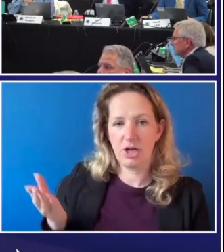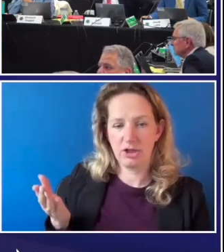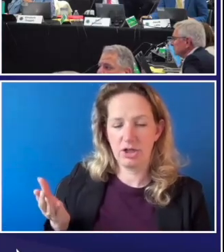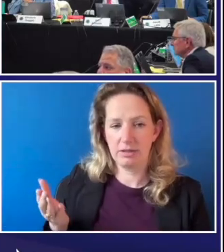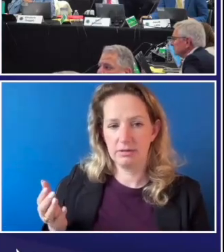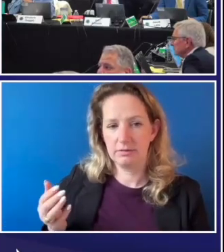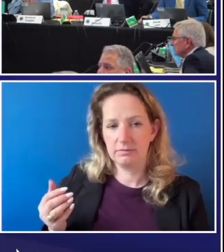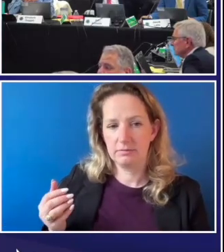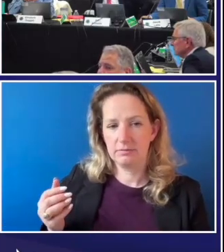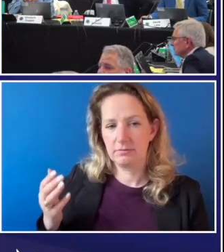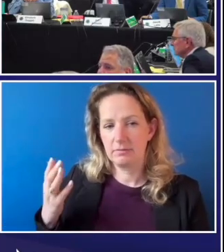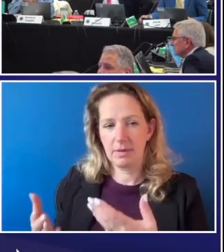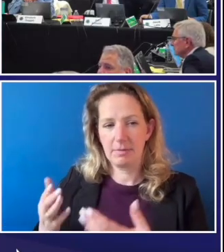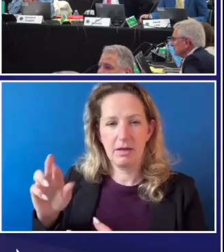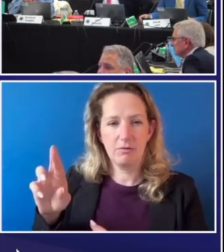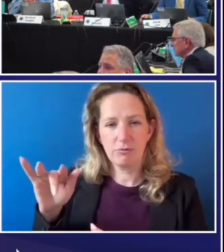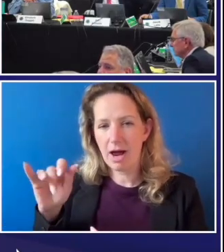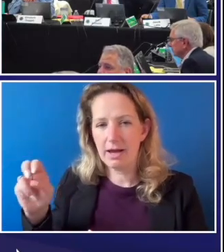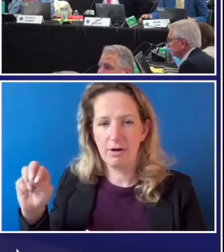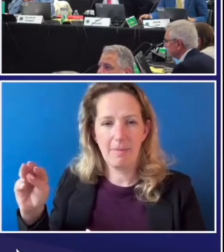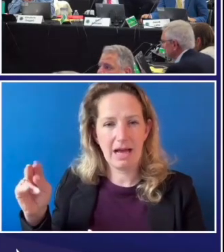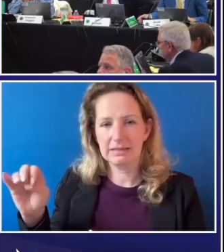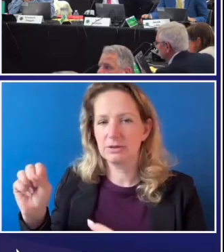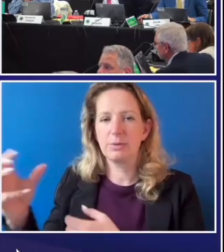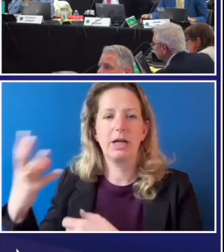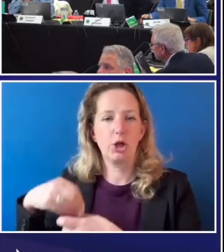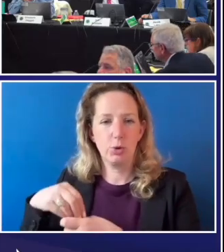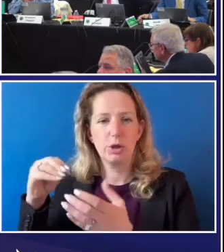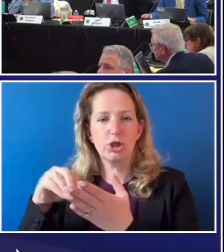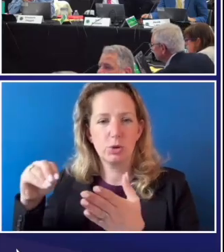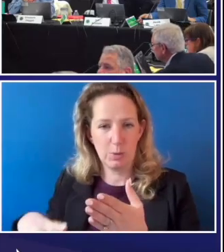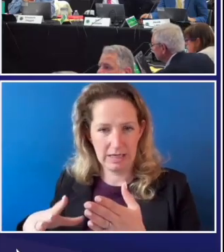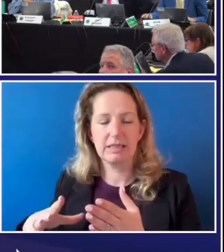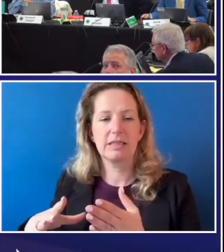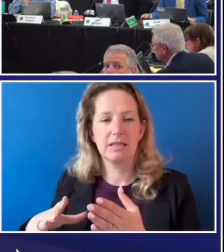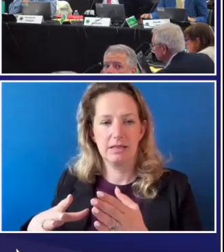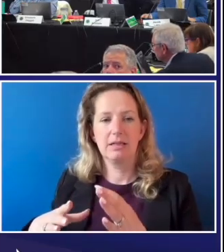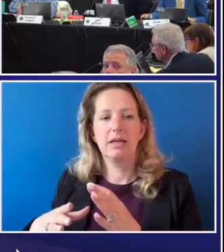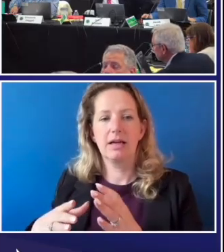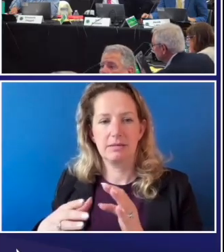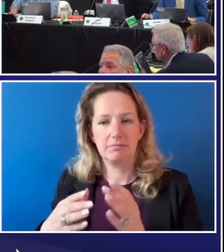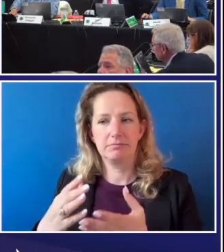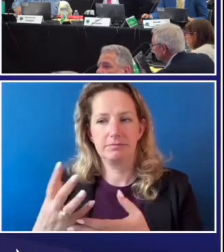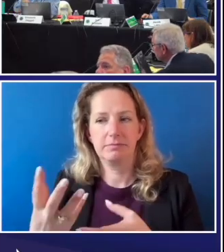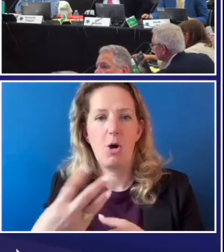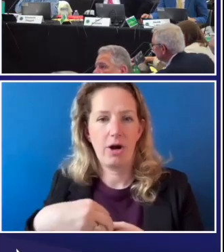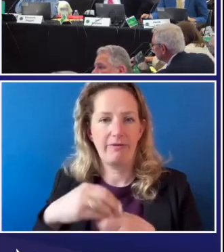it was Ryan or Magnus to include students as part of, um, the relevant constituencies. Thank you, Beth.